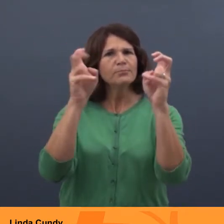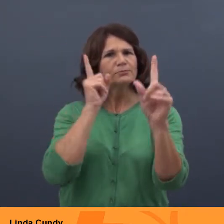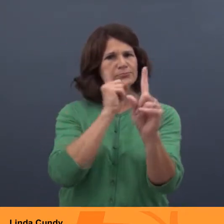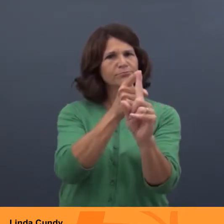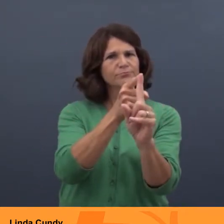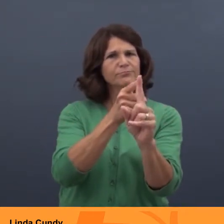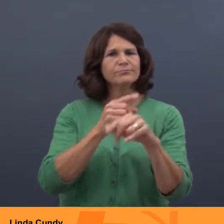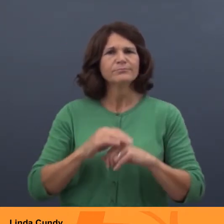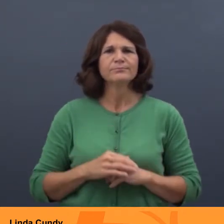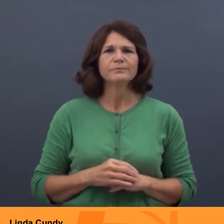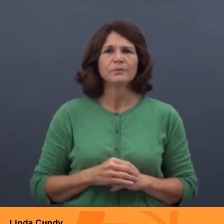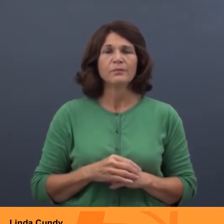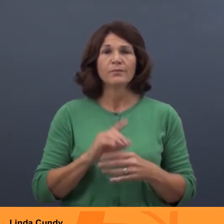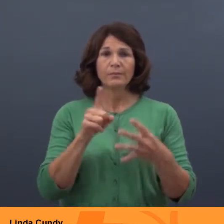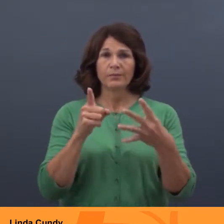to the topic at hand?